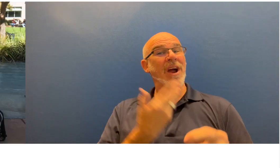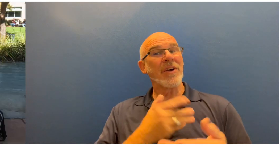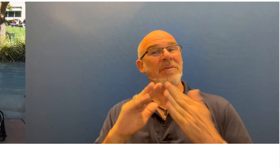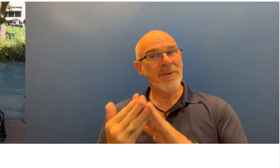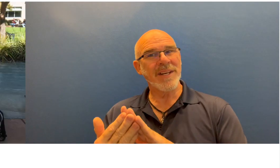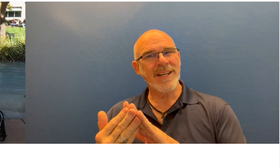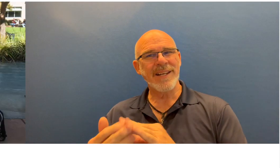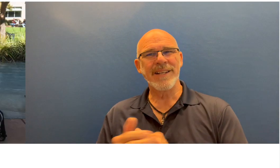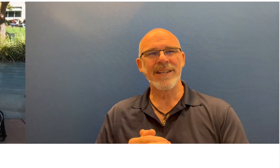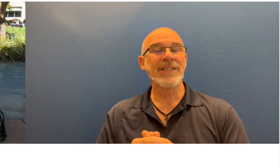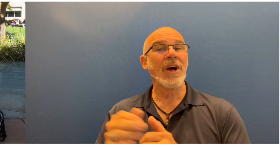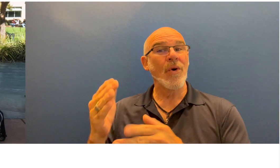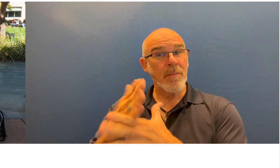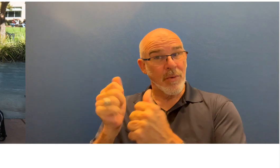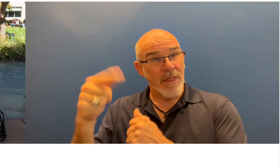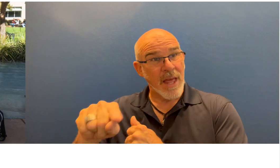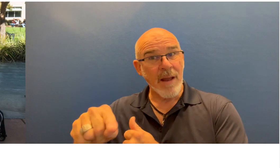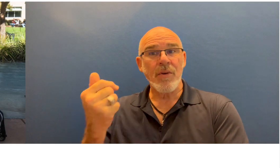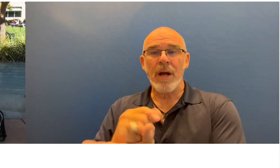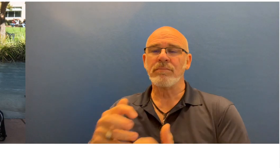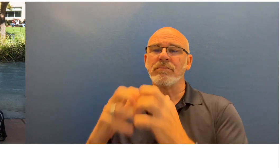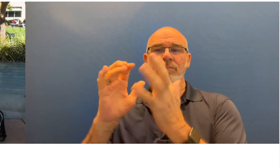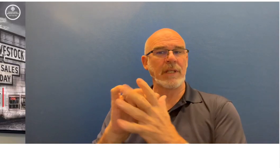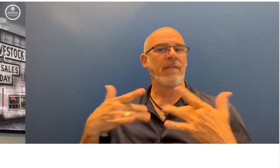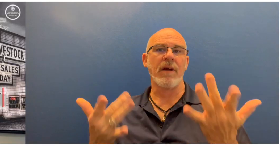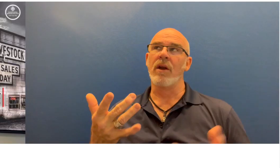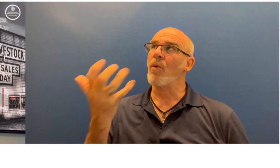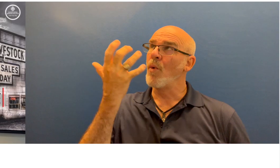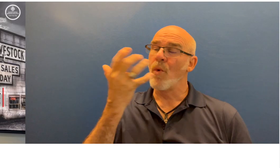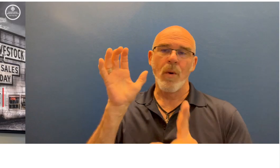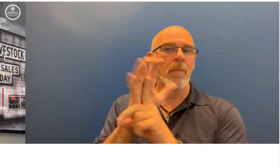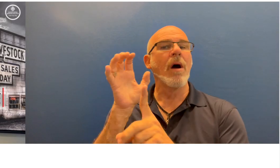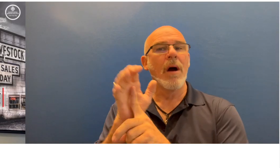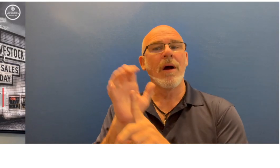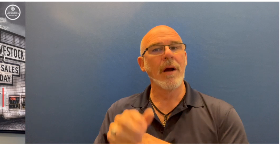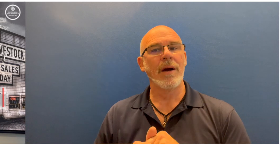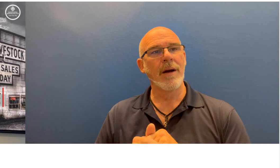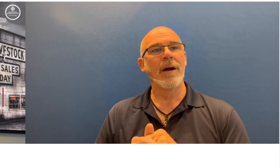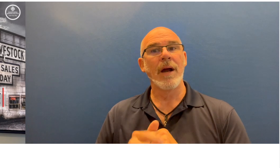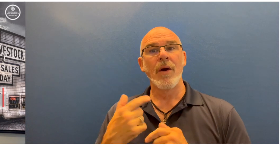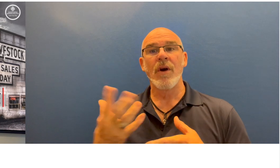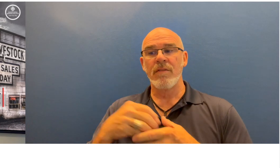And so we partner with those folks to put on that event. It's a great event. We're really involved in Blue Zones right now,